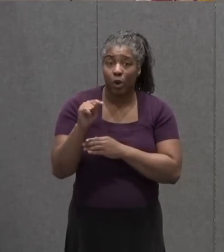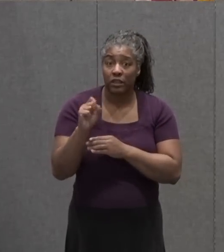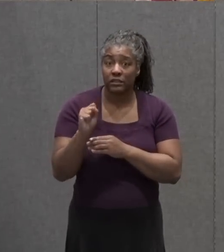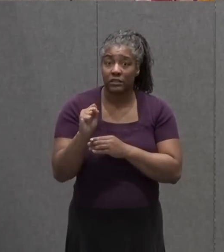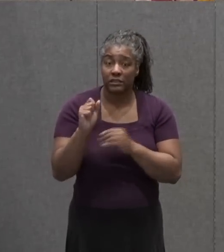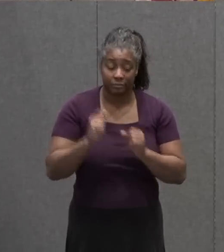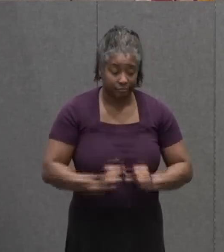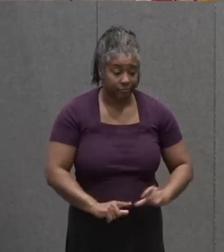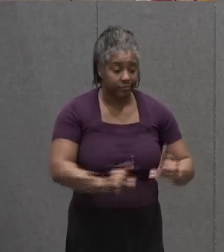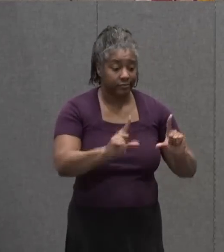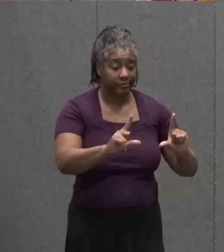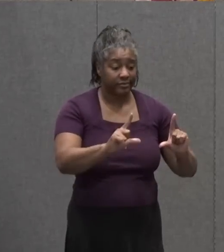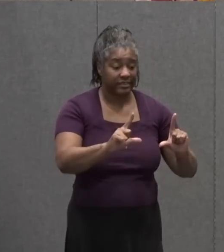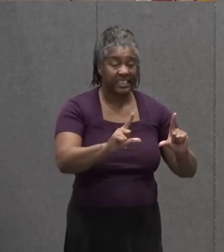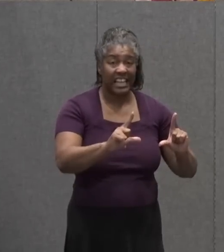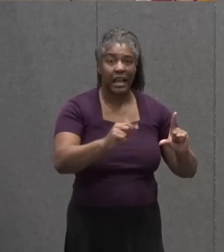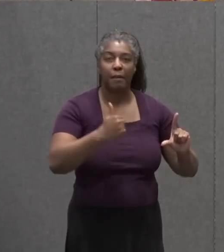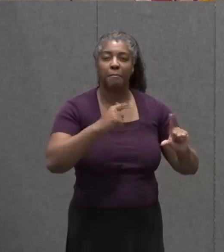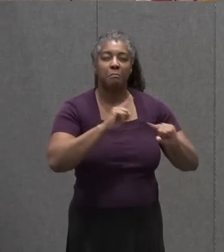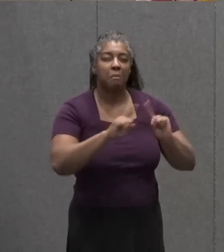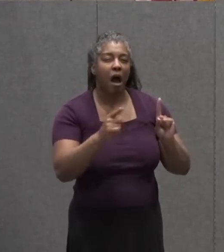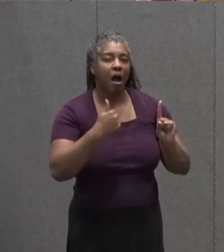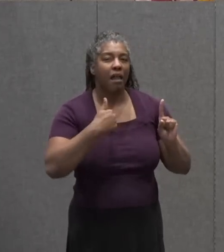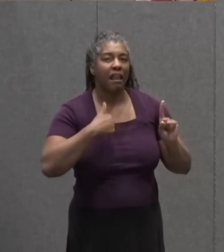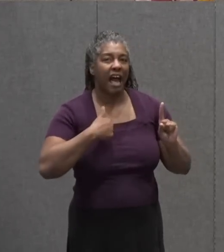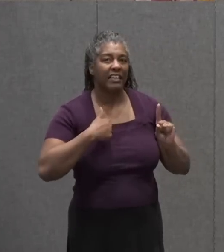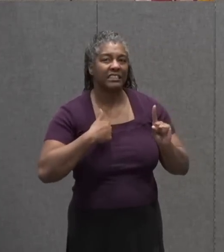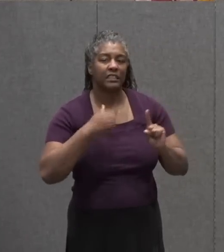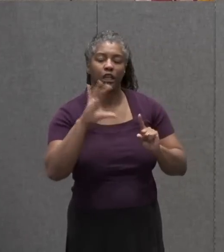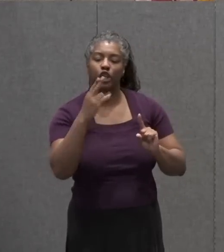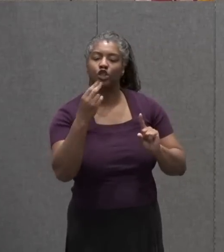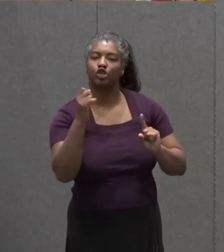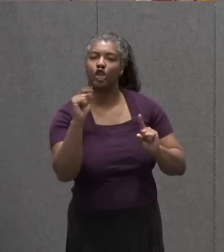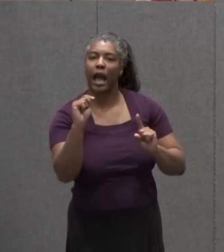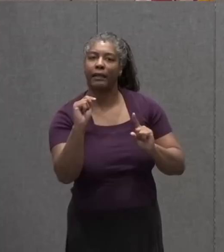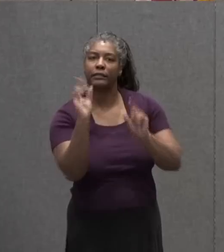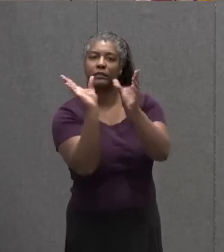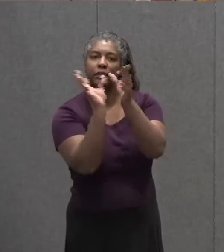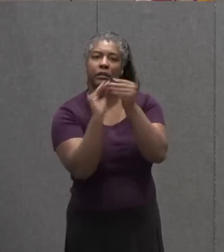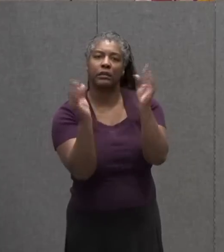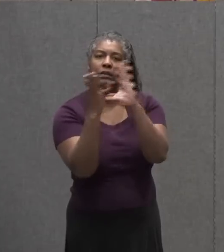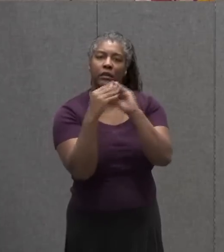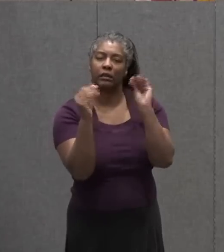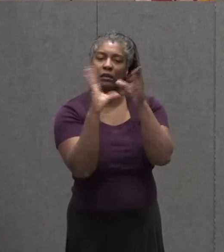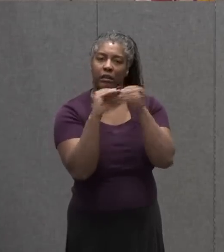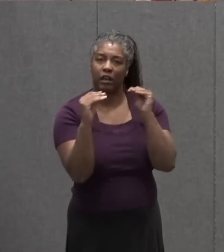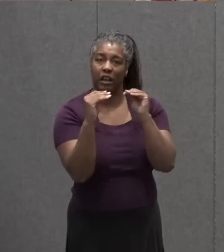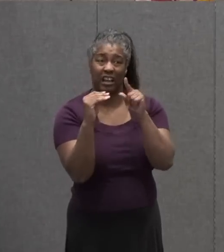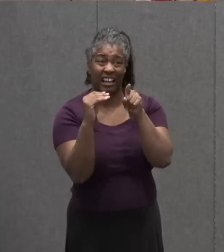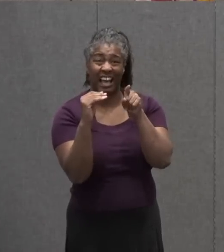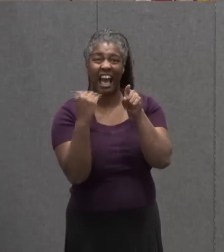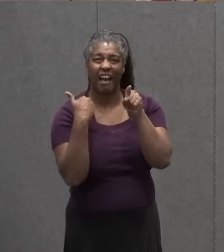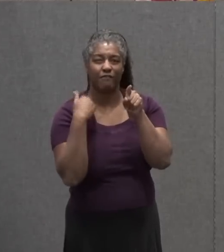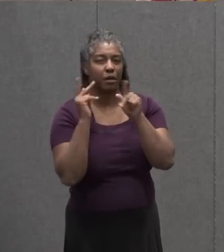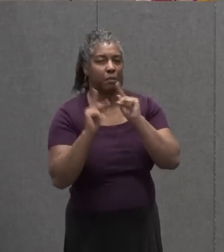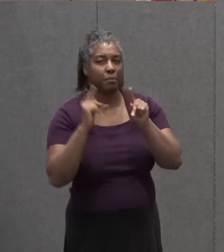and people you don't know wanna talk to you. What should you do? Slow down, check in with an adult.